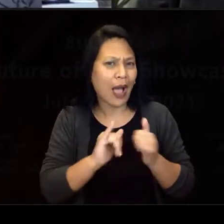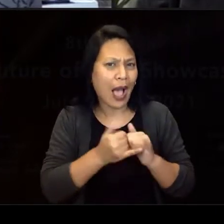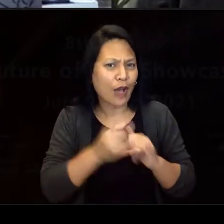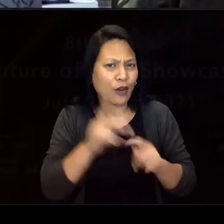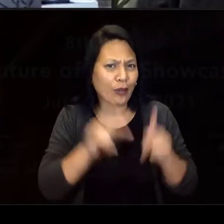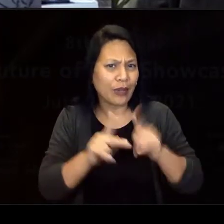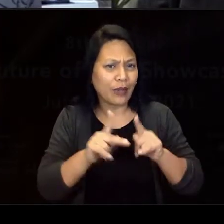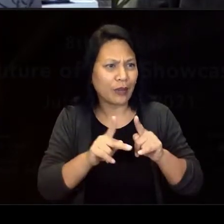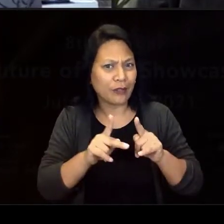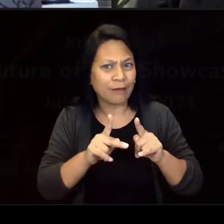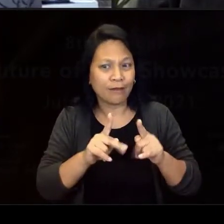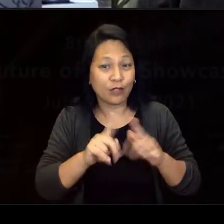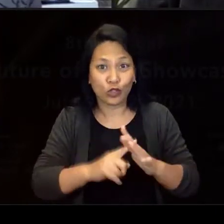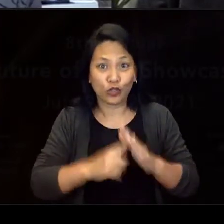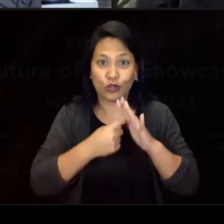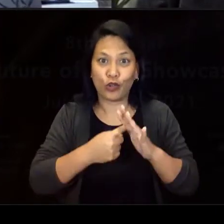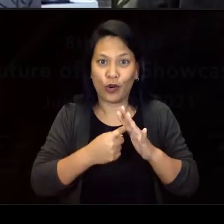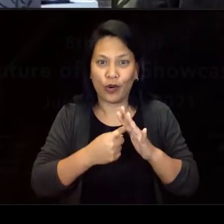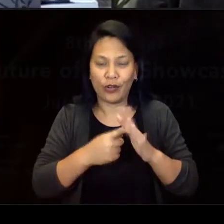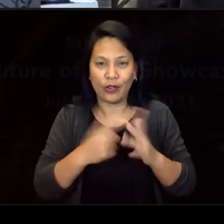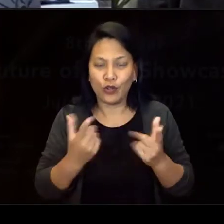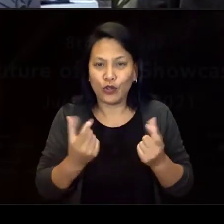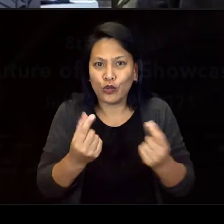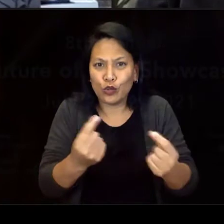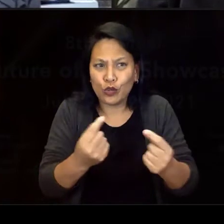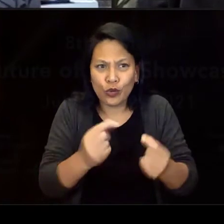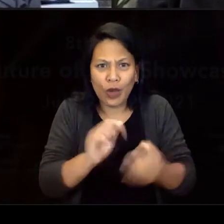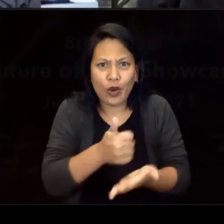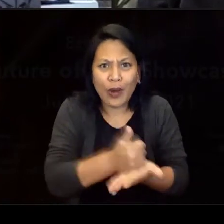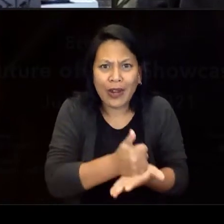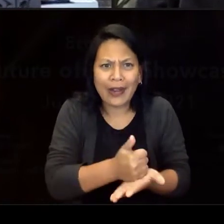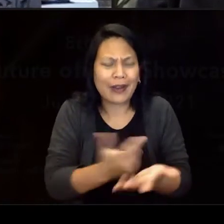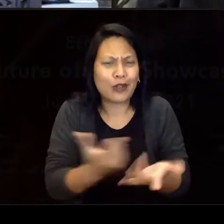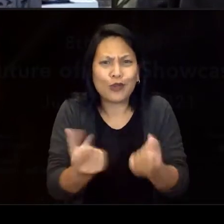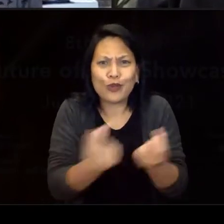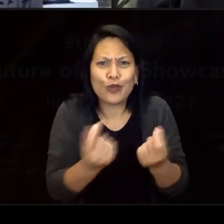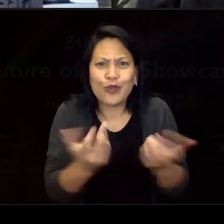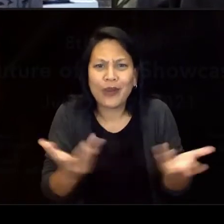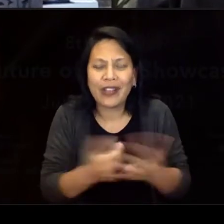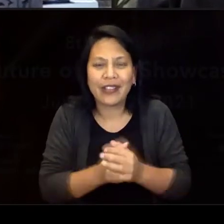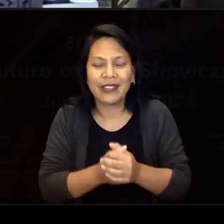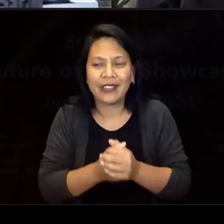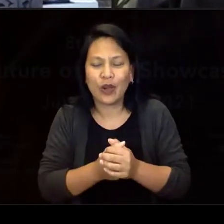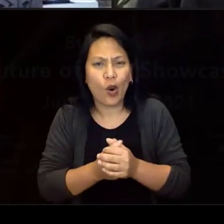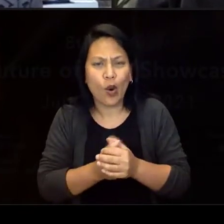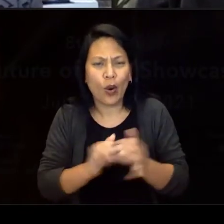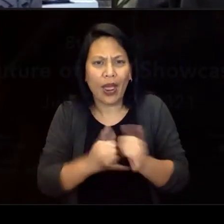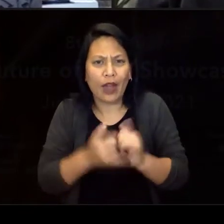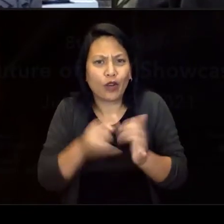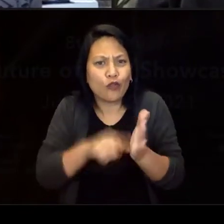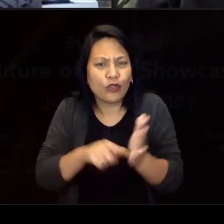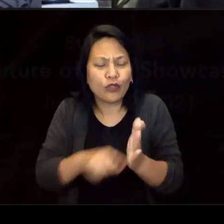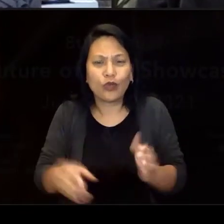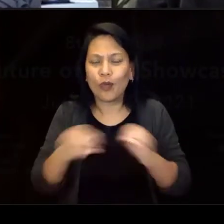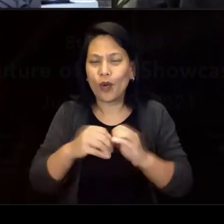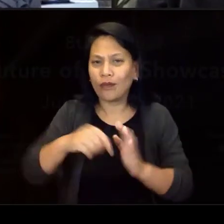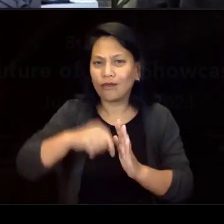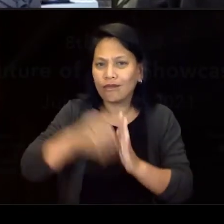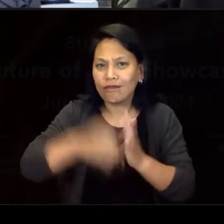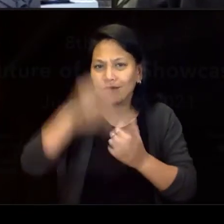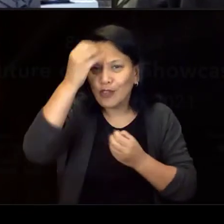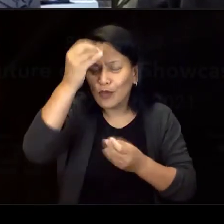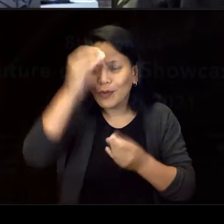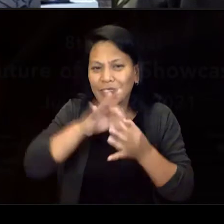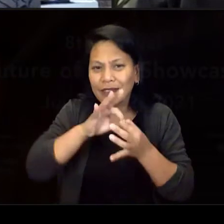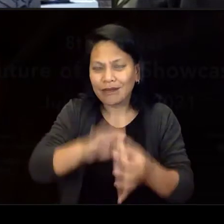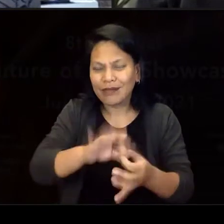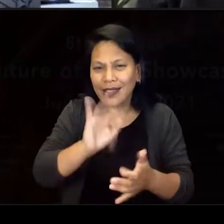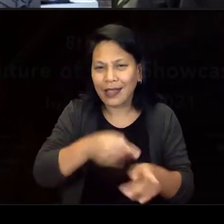And, you know, the process of even people finding out that there is something such as an intimacy coordinator that can be on set.